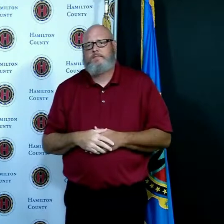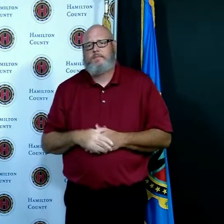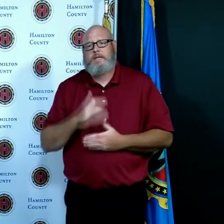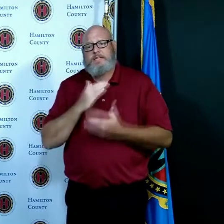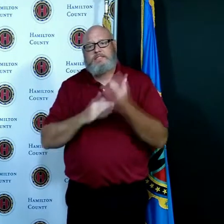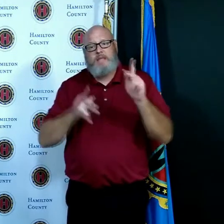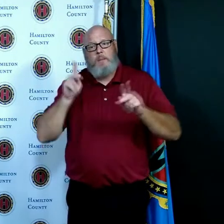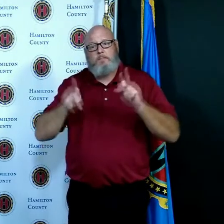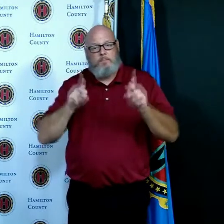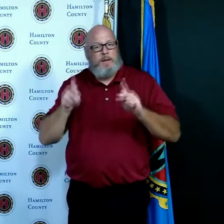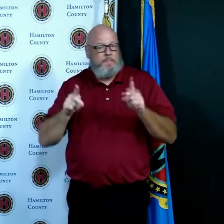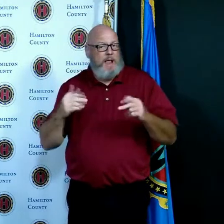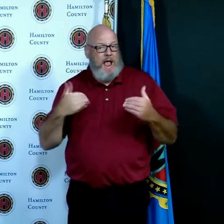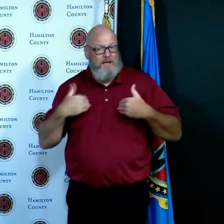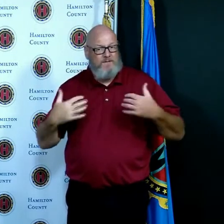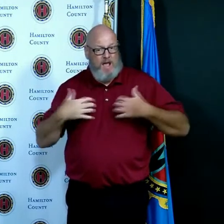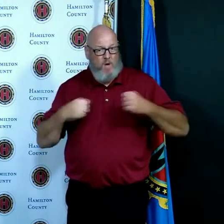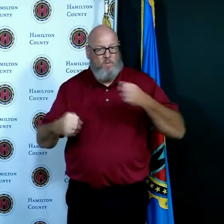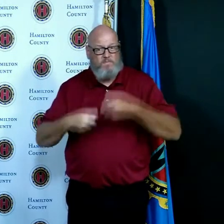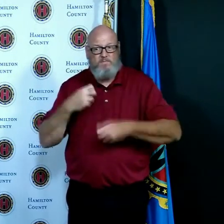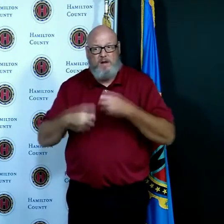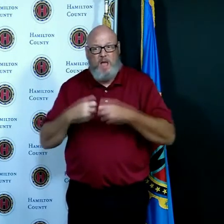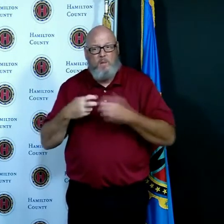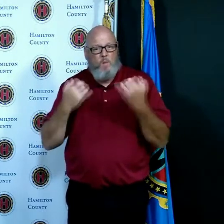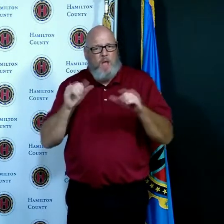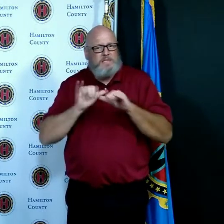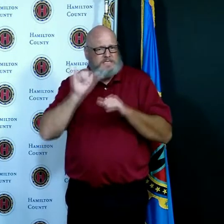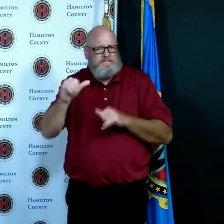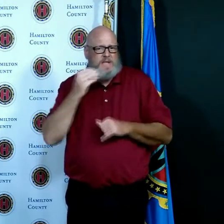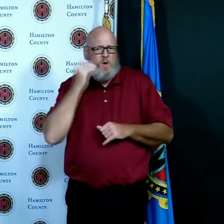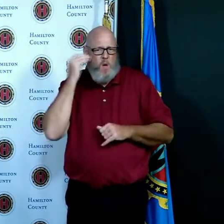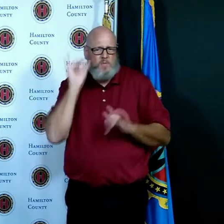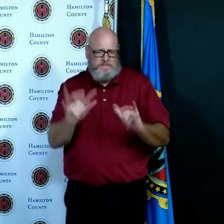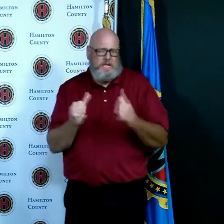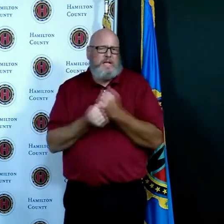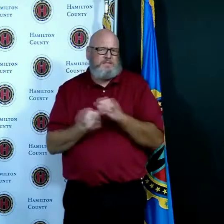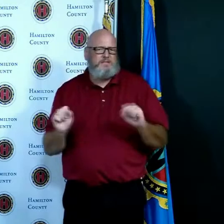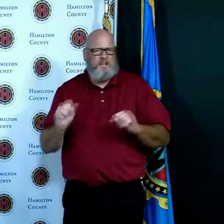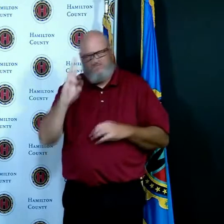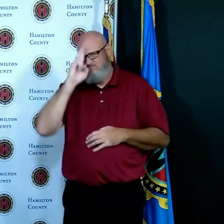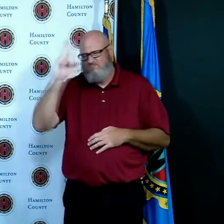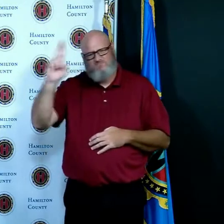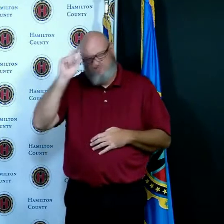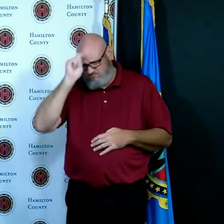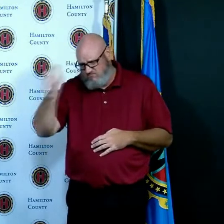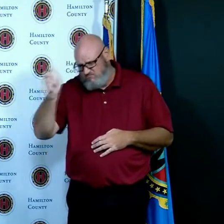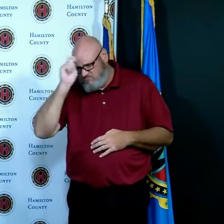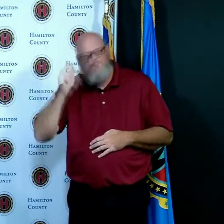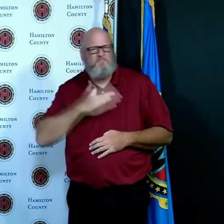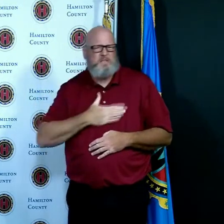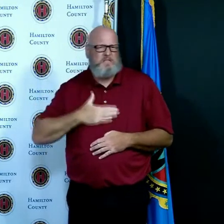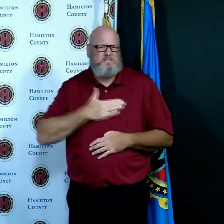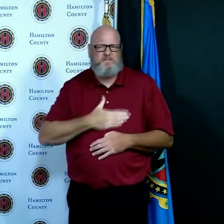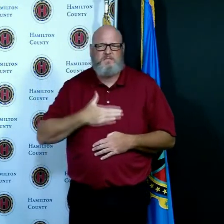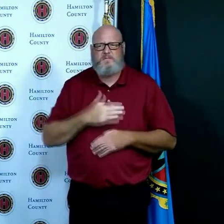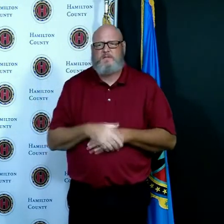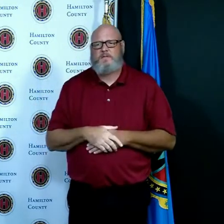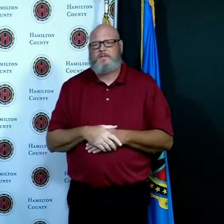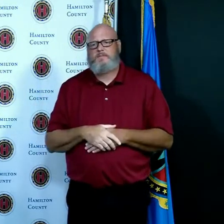I think we can have a somewhat normal Halloween but it takes us working continuously as a community to make it successful and to make sure we don't see